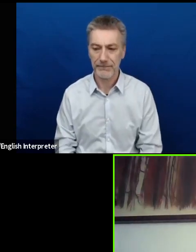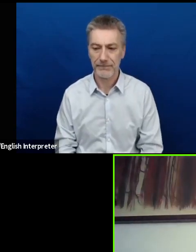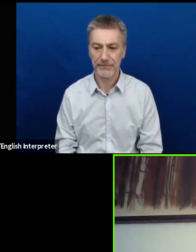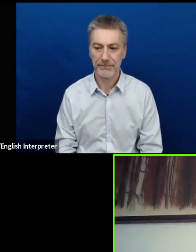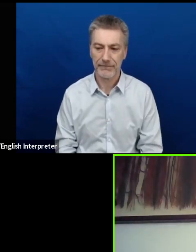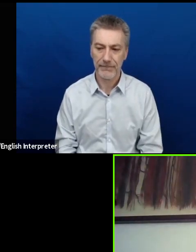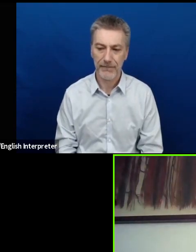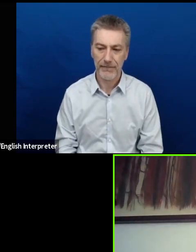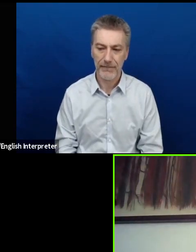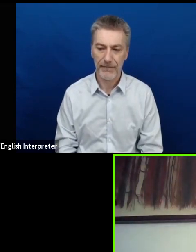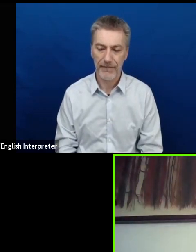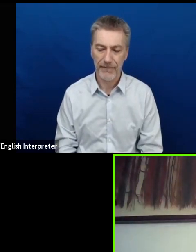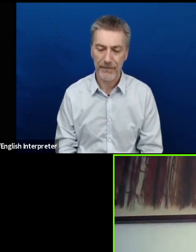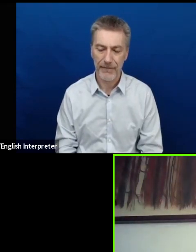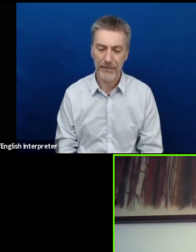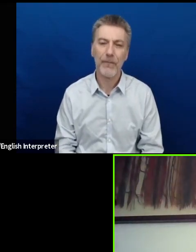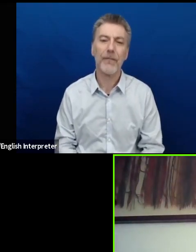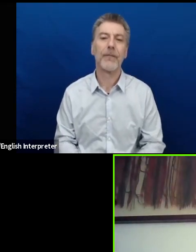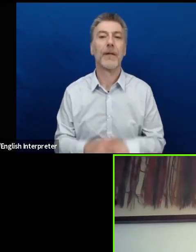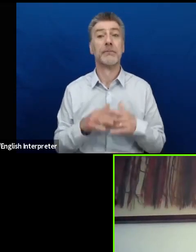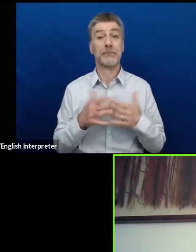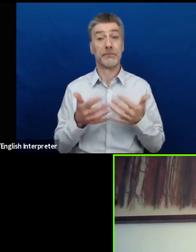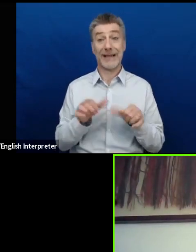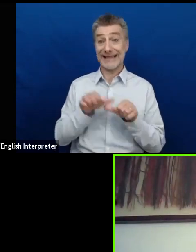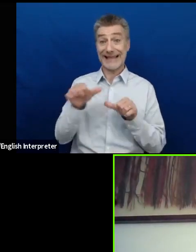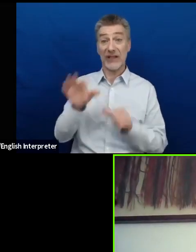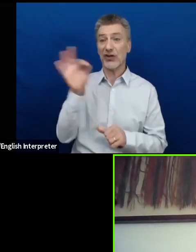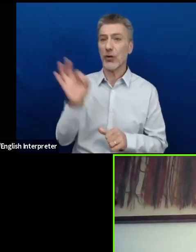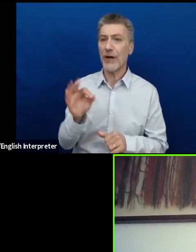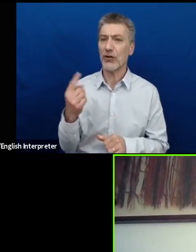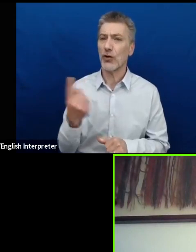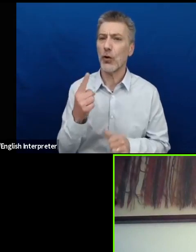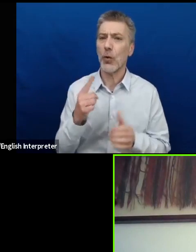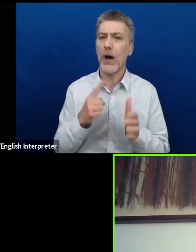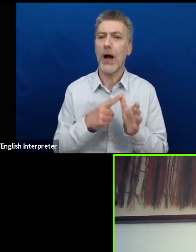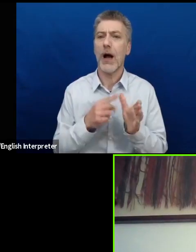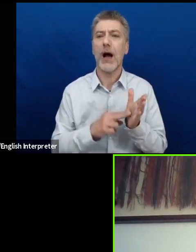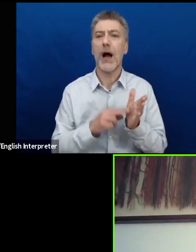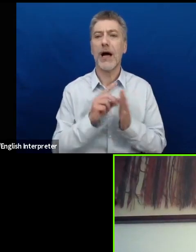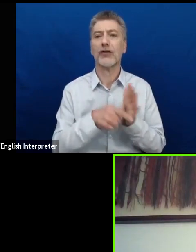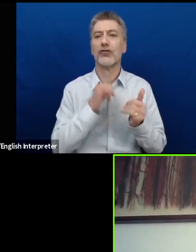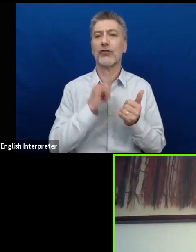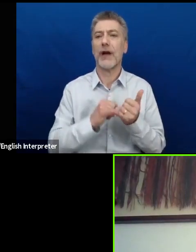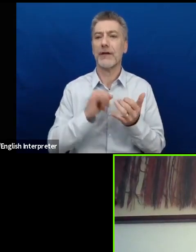can't always be remedied through simple exclus ion that the inclusion causes us